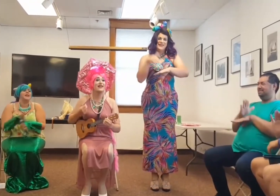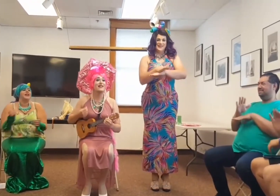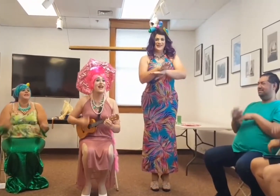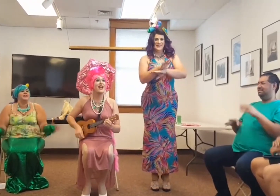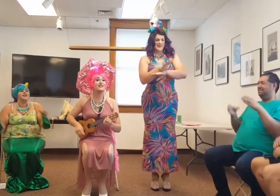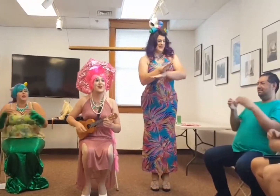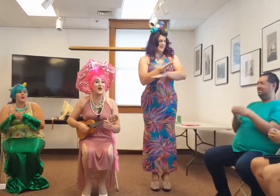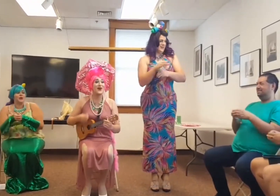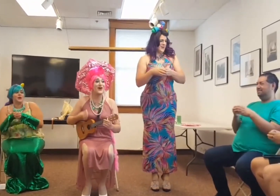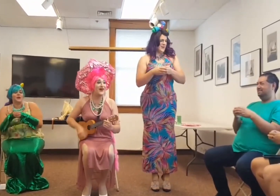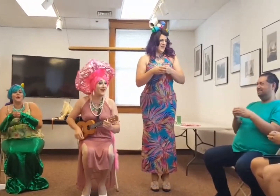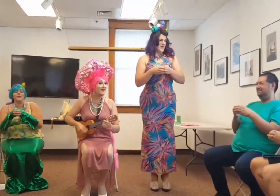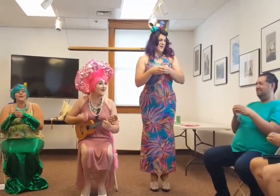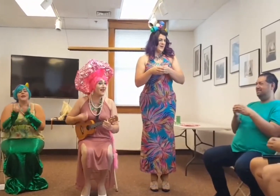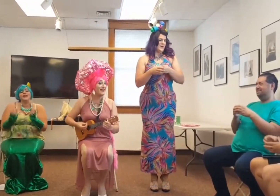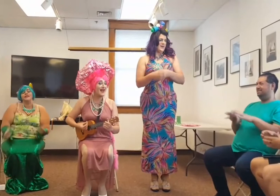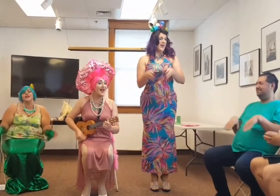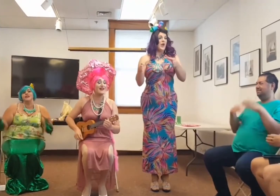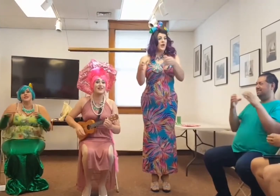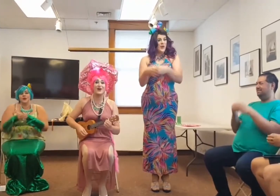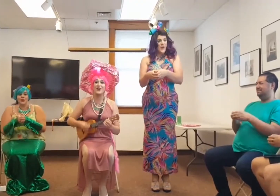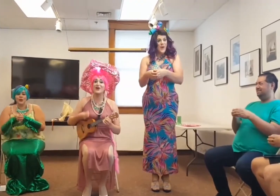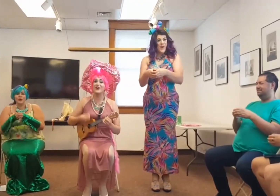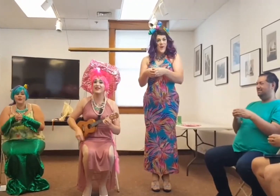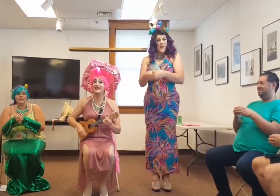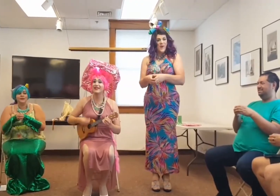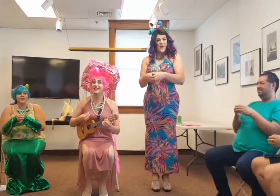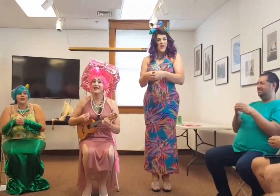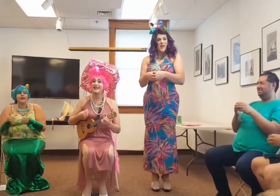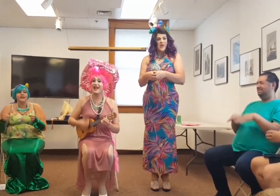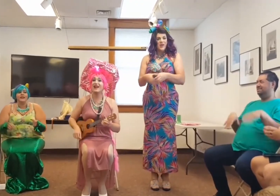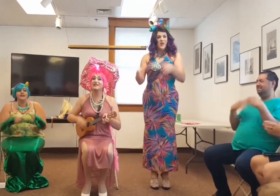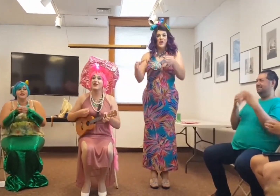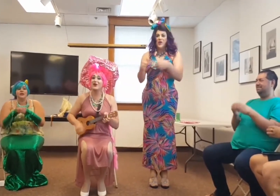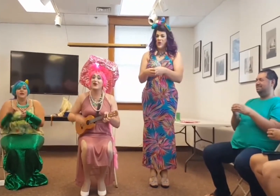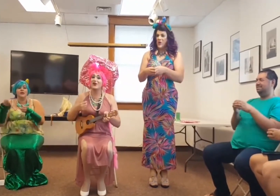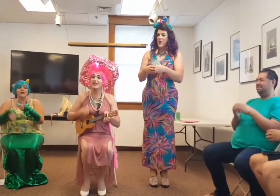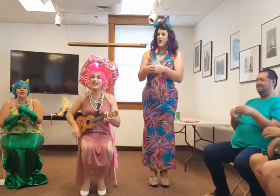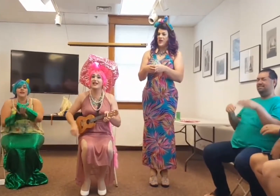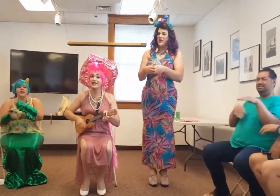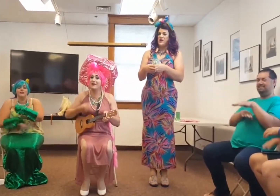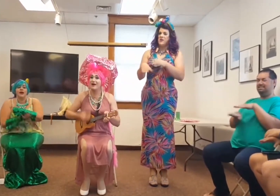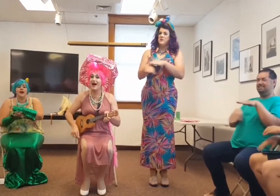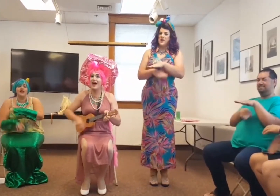There's a hole! There's a hole! There's a hole in the bottom